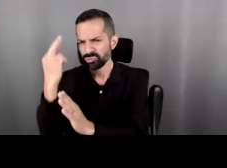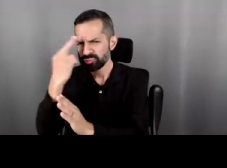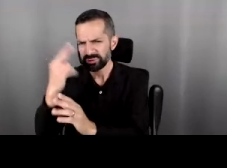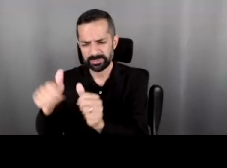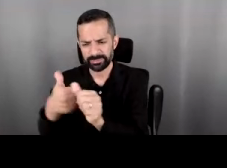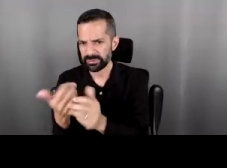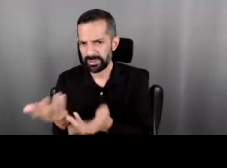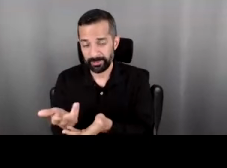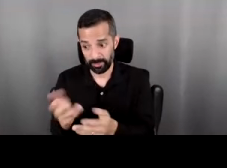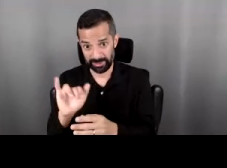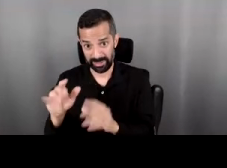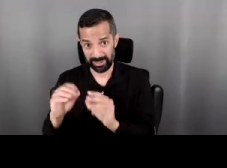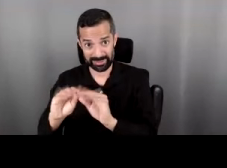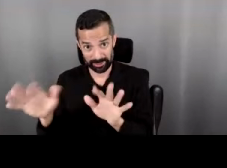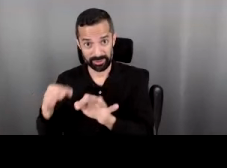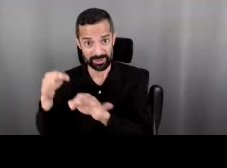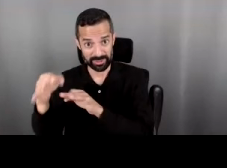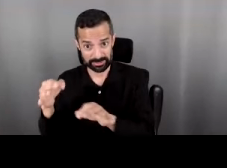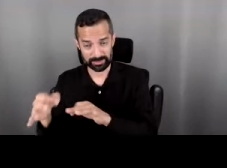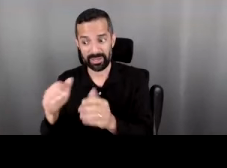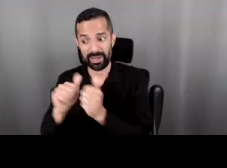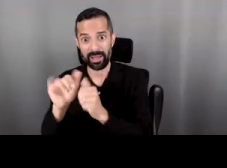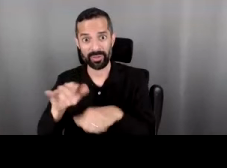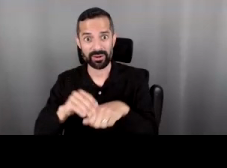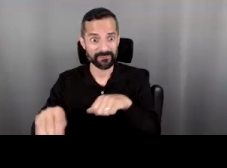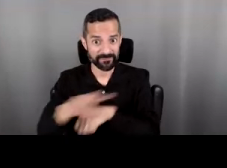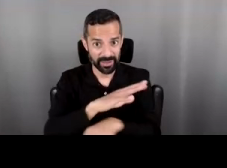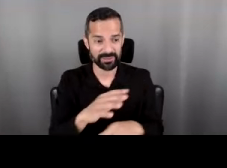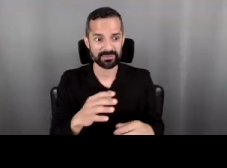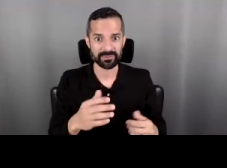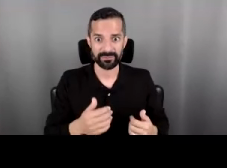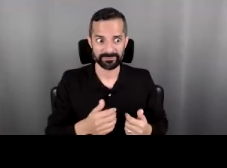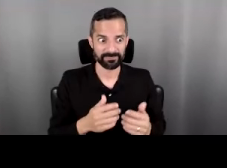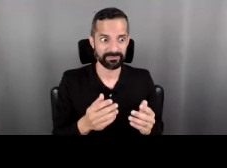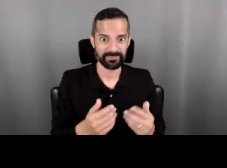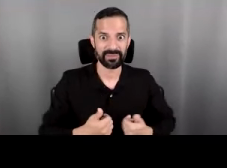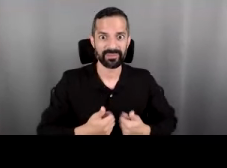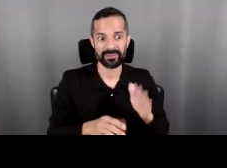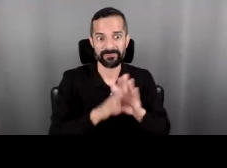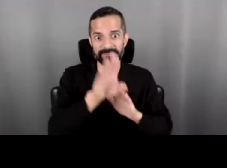will impact the overall vitality of the program? Then in this area as well.